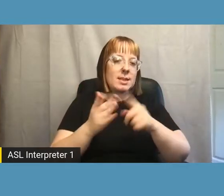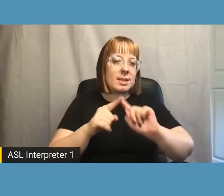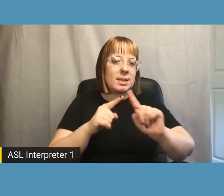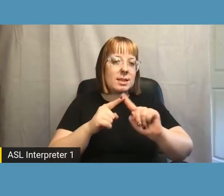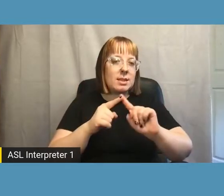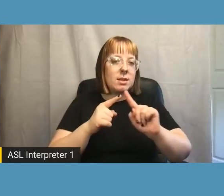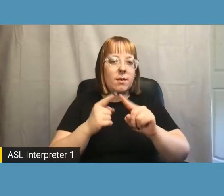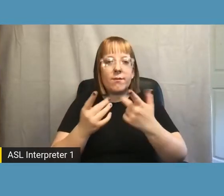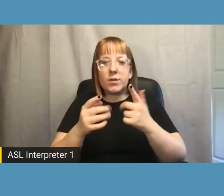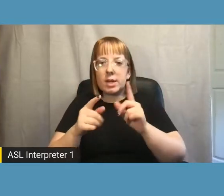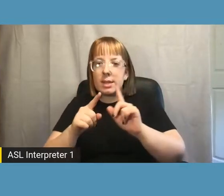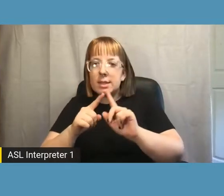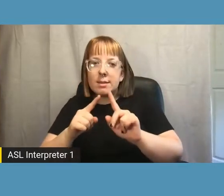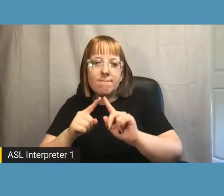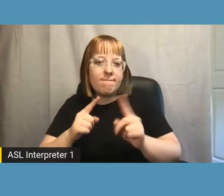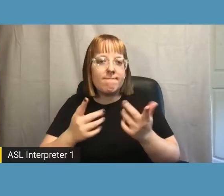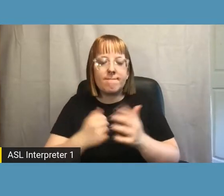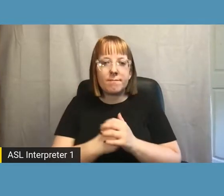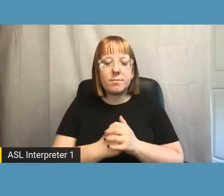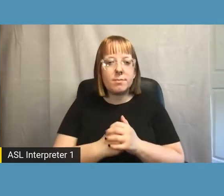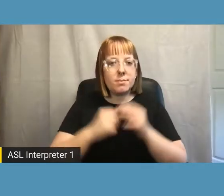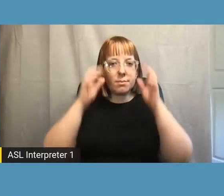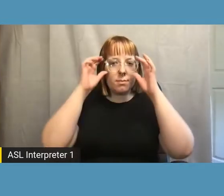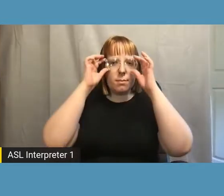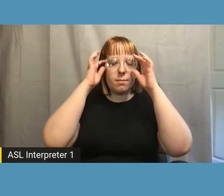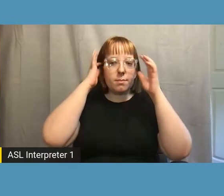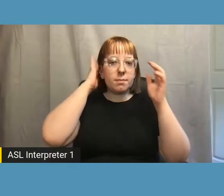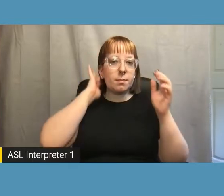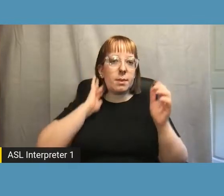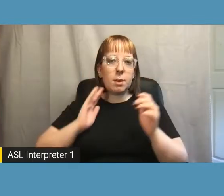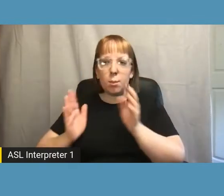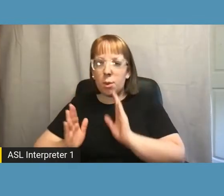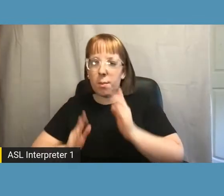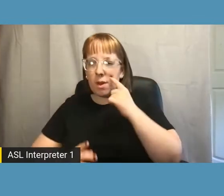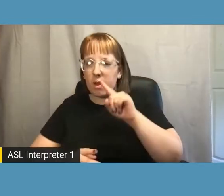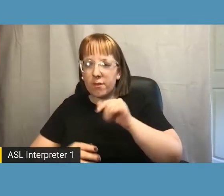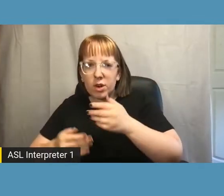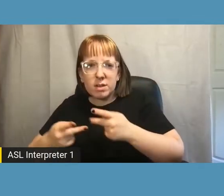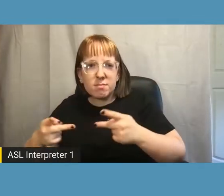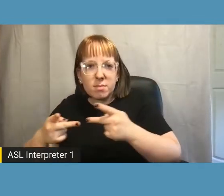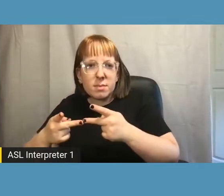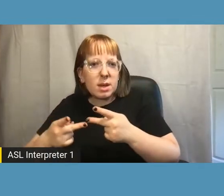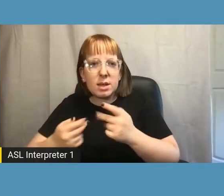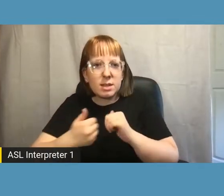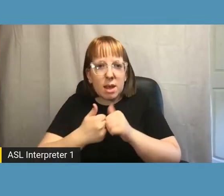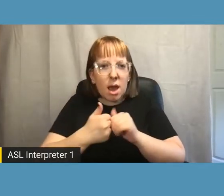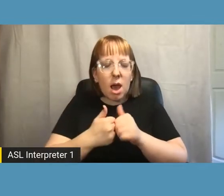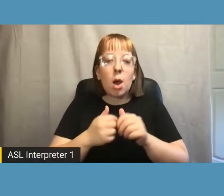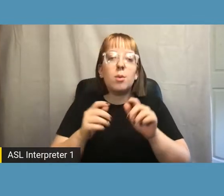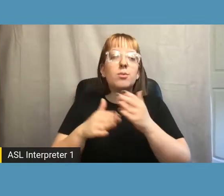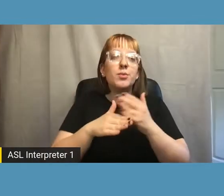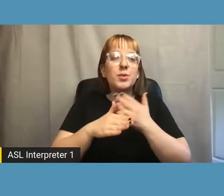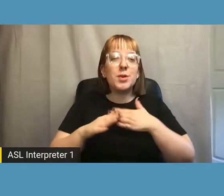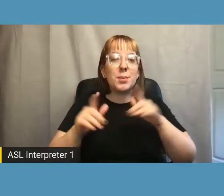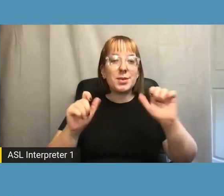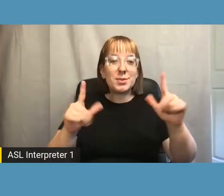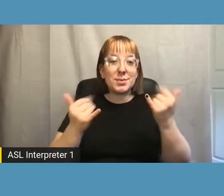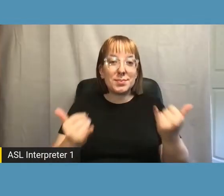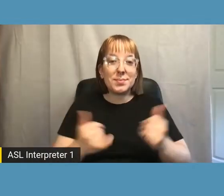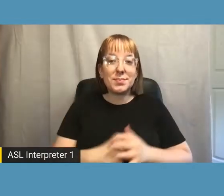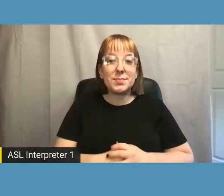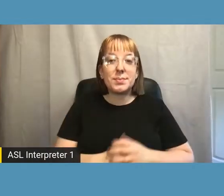for the space um let me see uh let me share my screen again i had to do this um because i'm